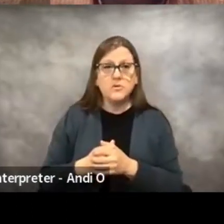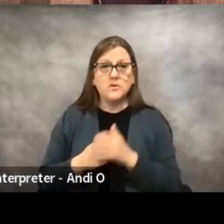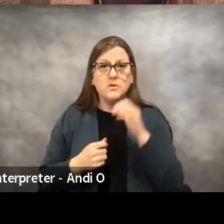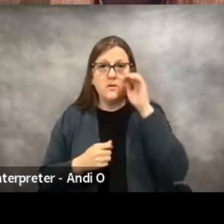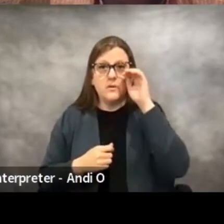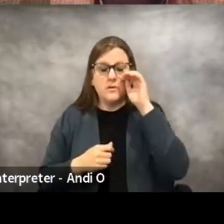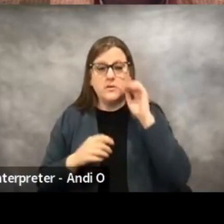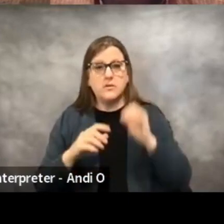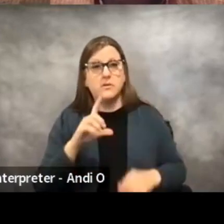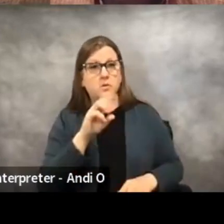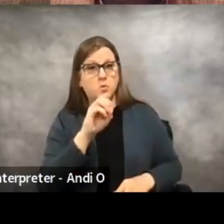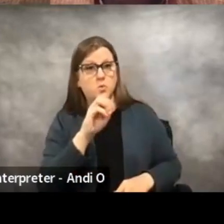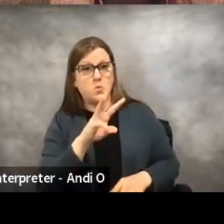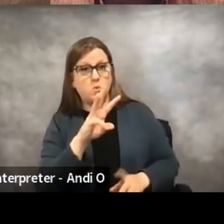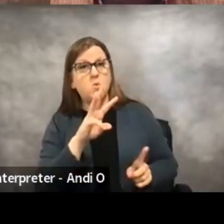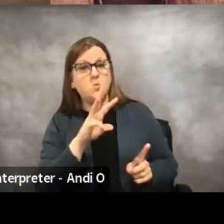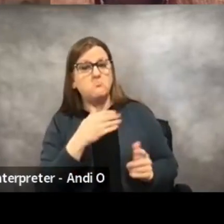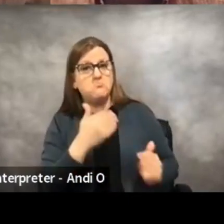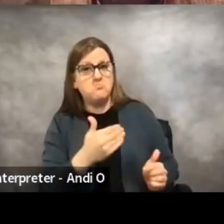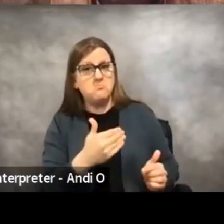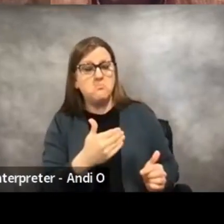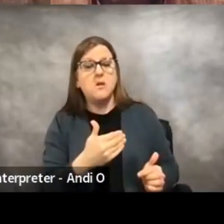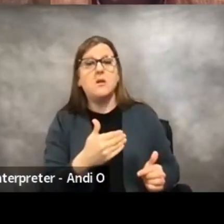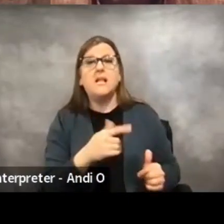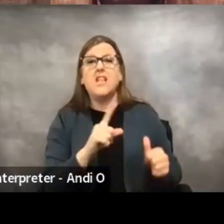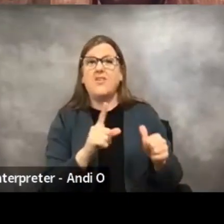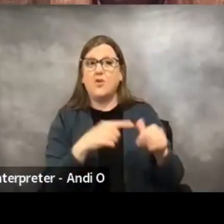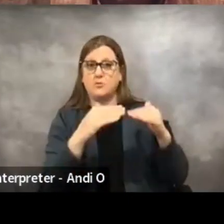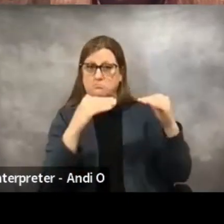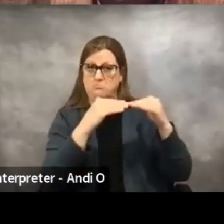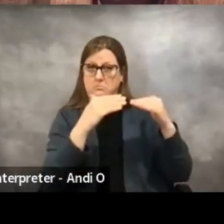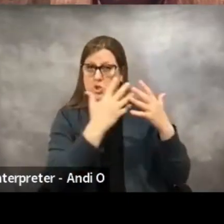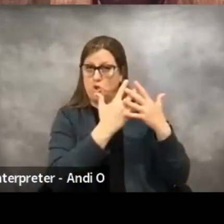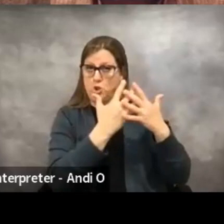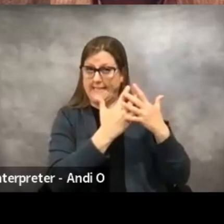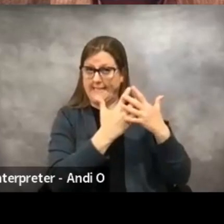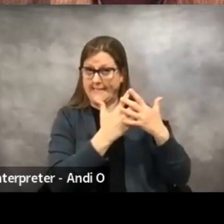Drew Nagele: I would just take a stab at the first level of screening that screening that